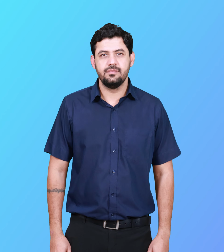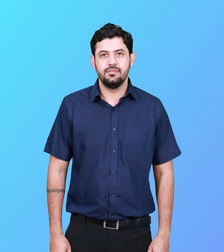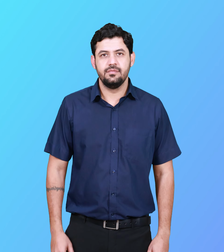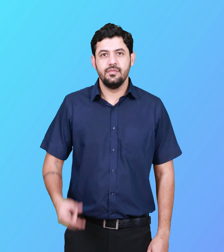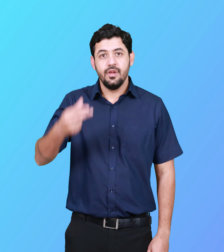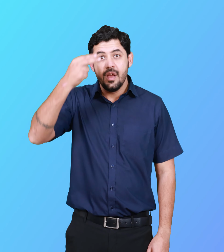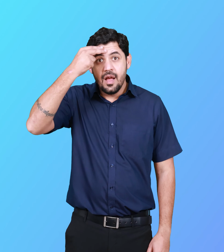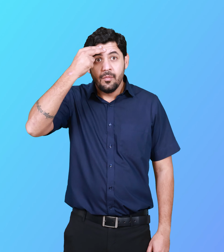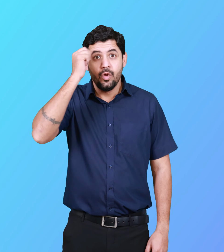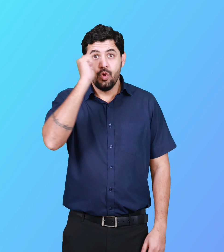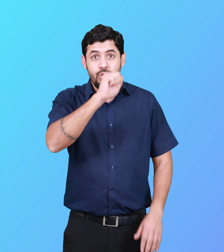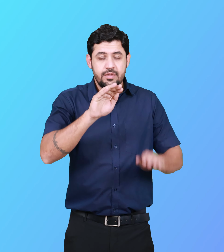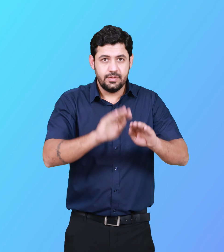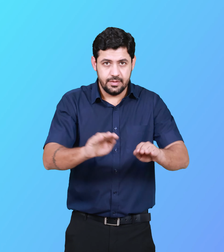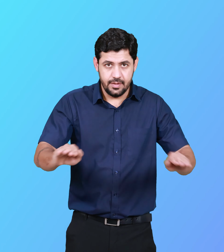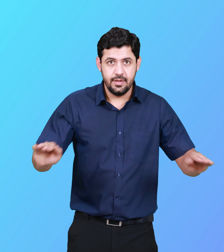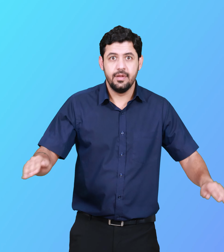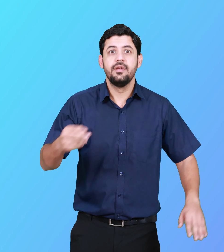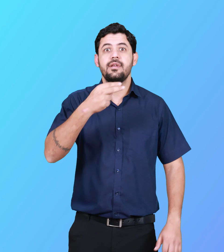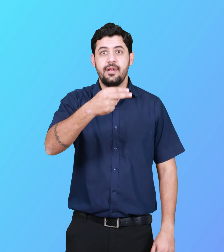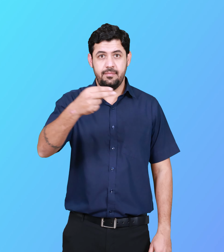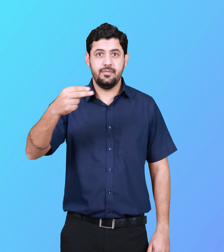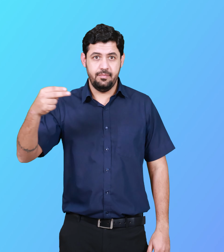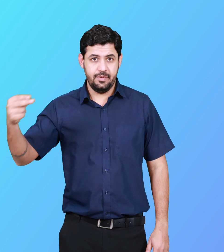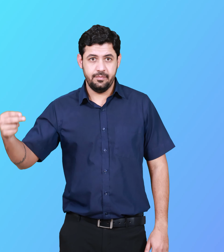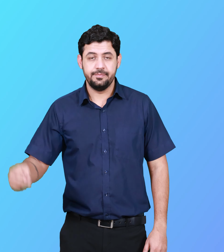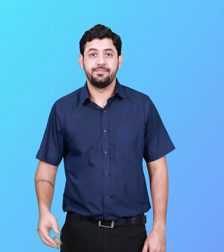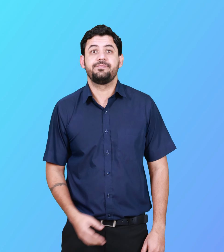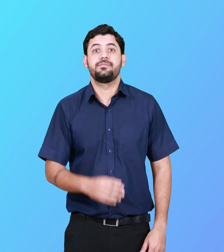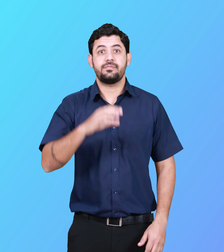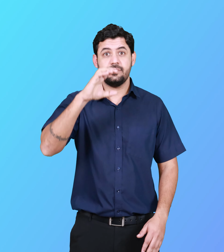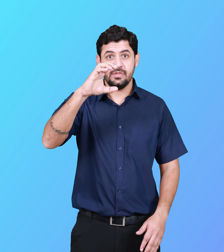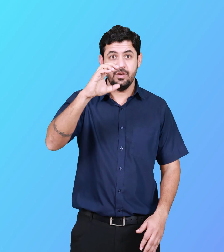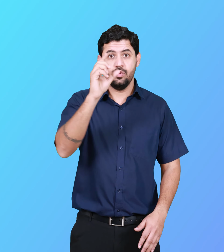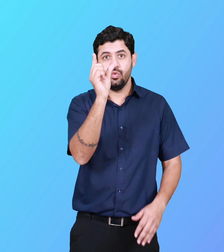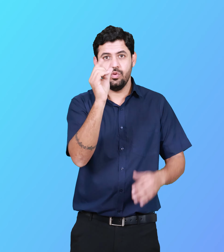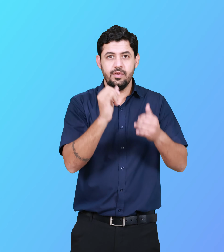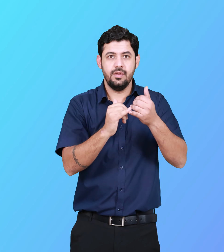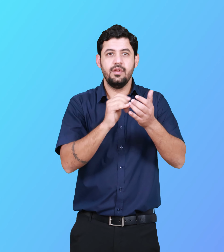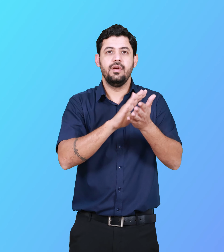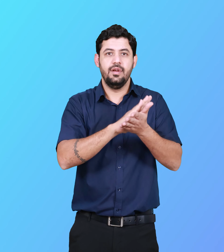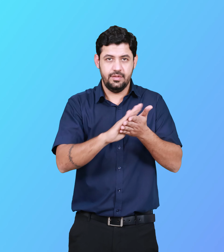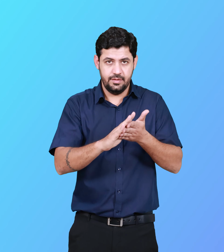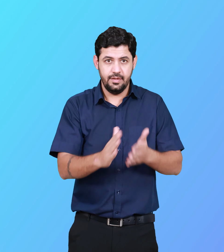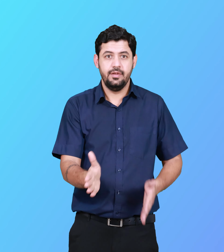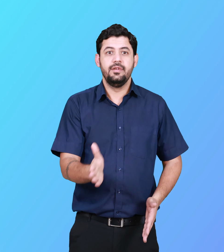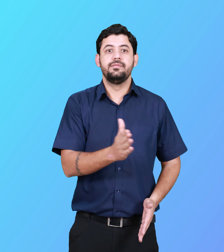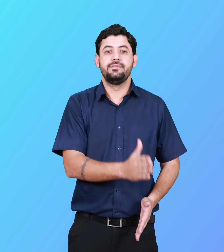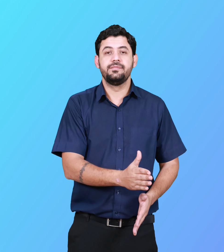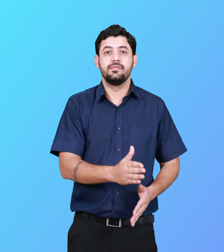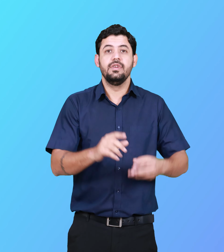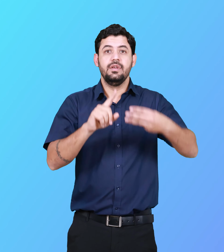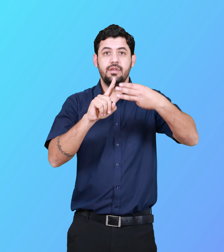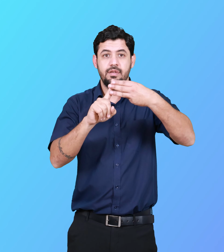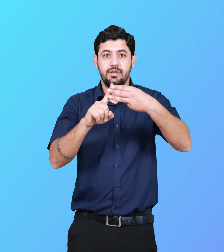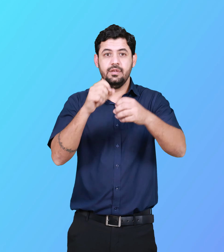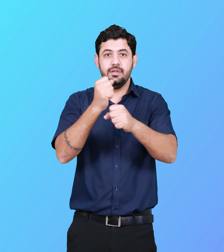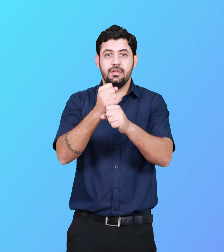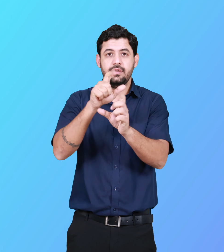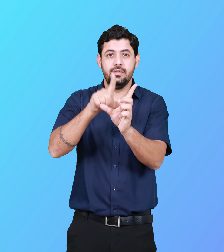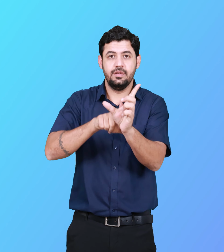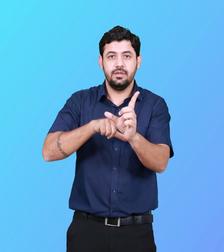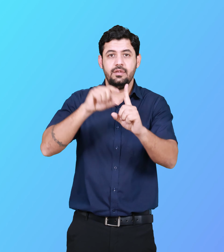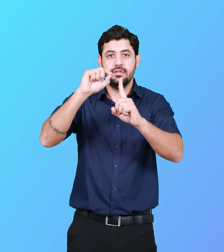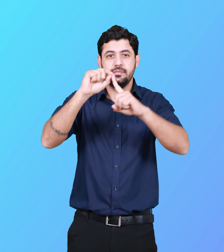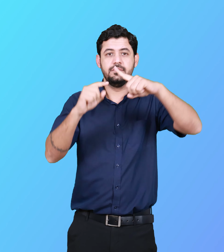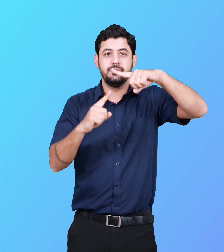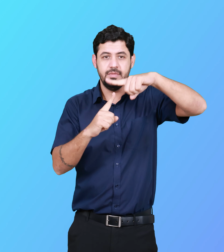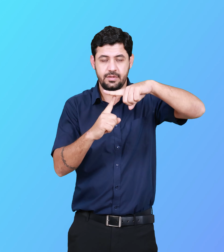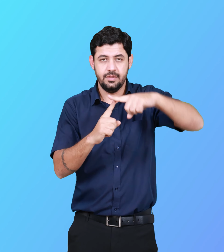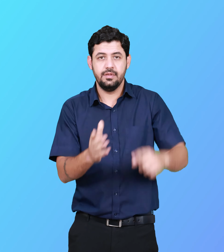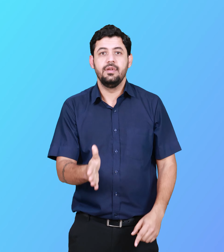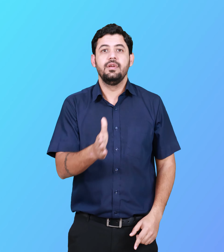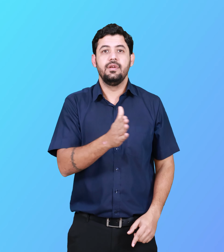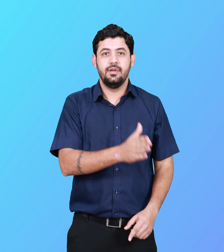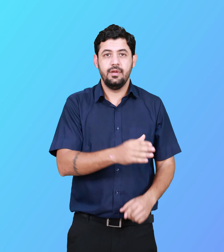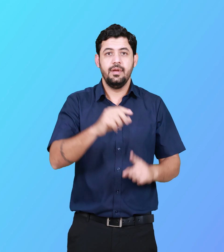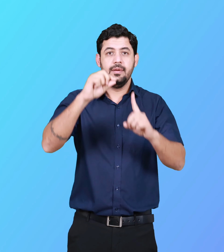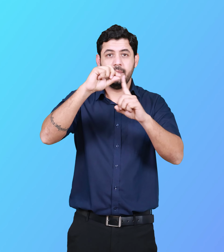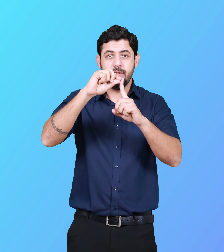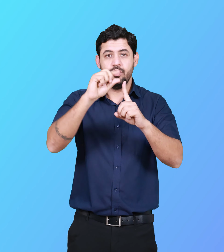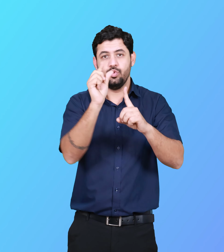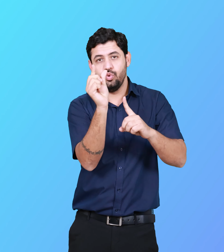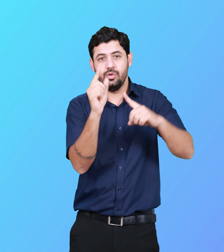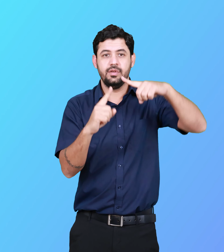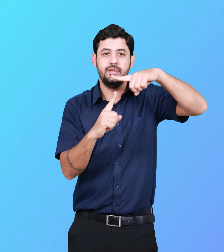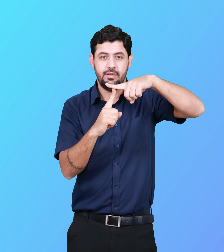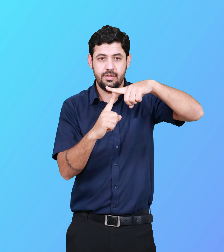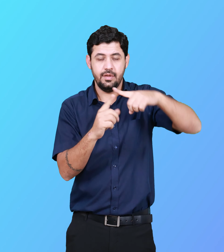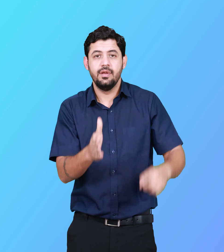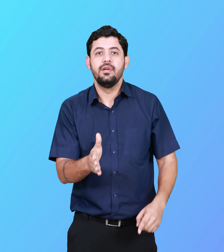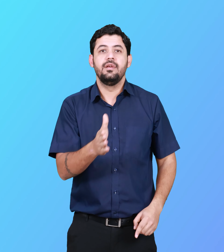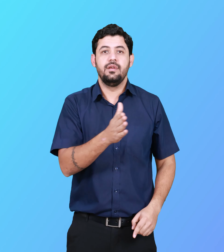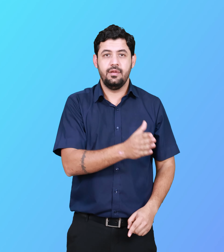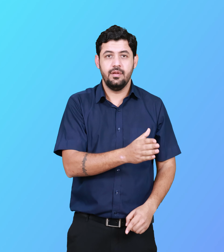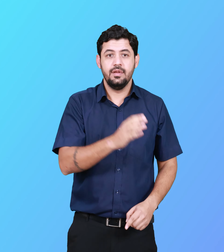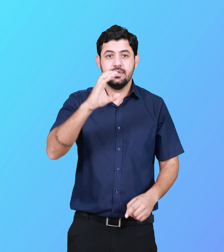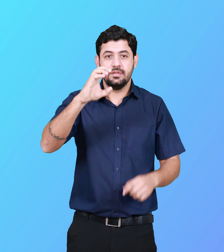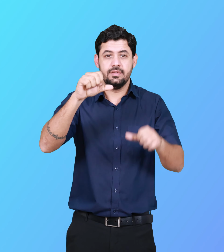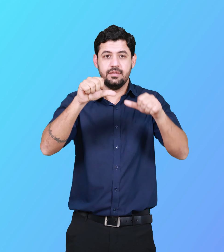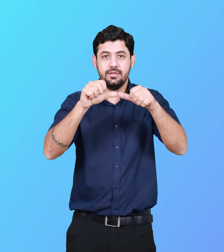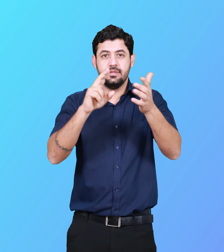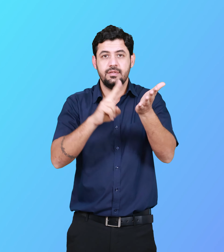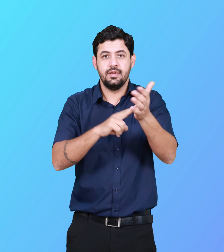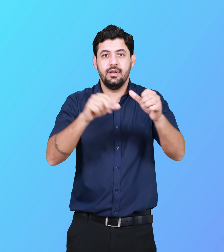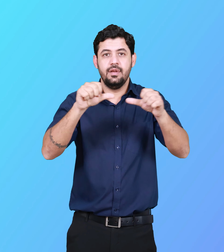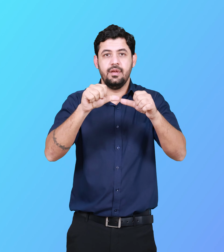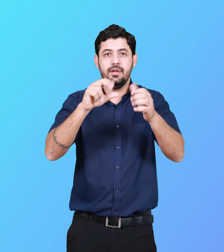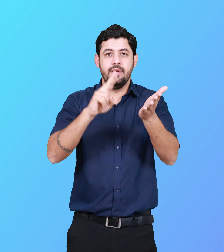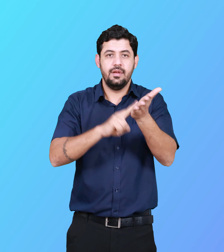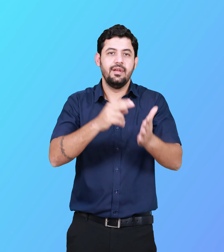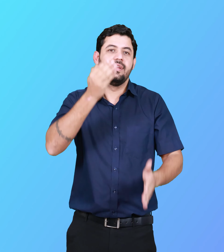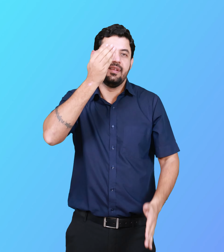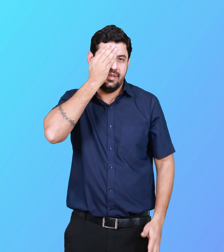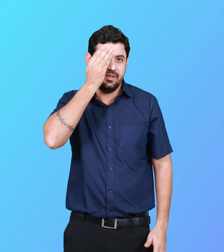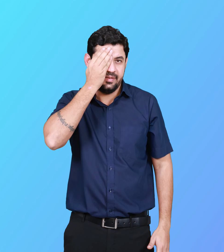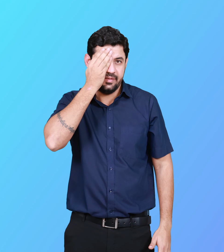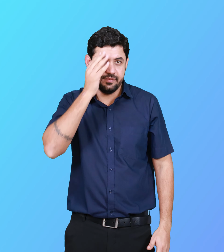Ham’s descendants were Cush, Egypt, Put and Canaan.